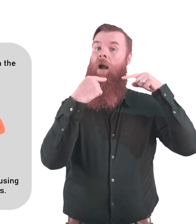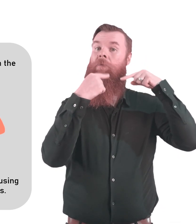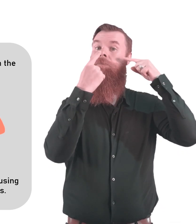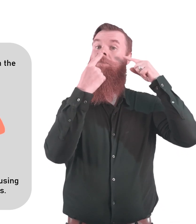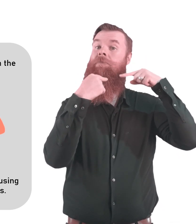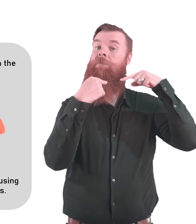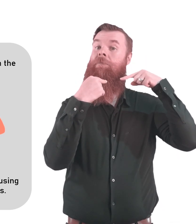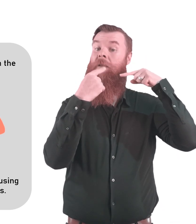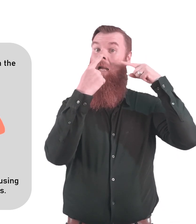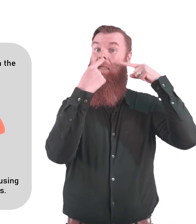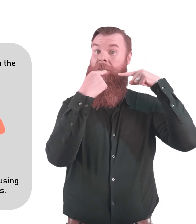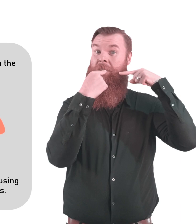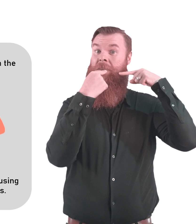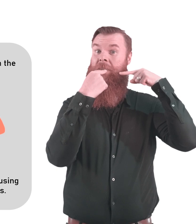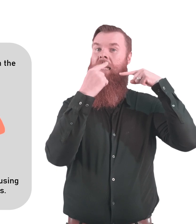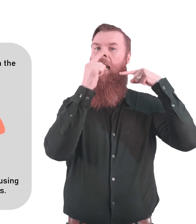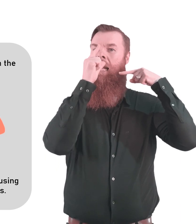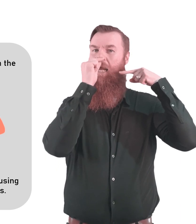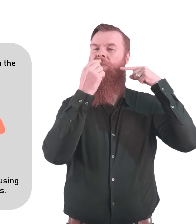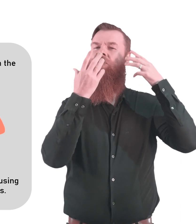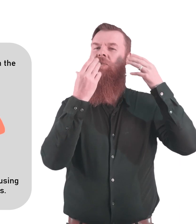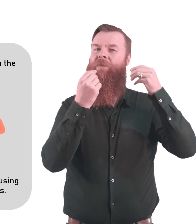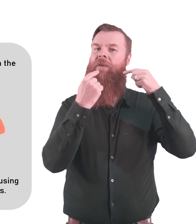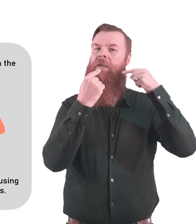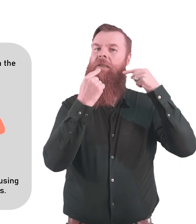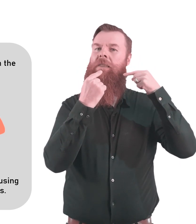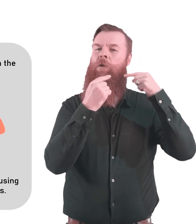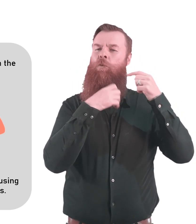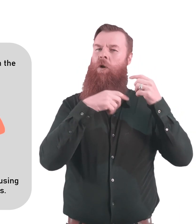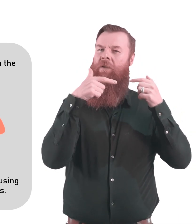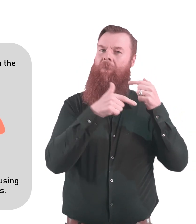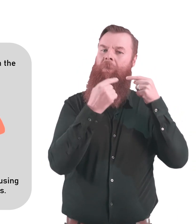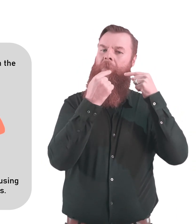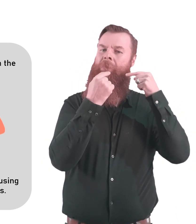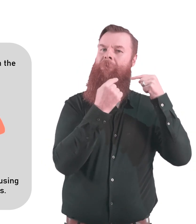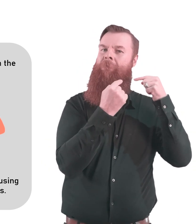The floss can go slightly under the gum to remove the plaque from this area.